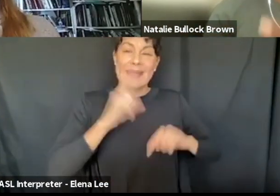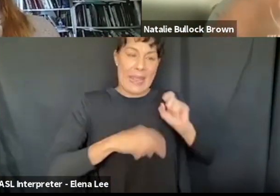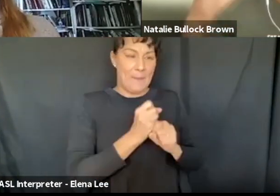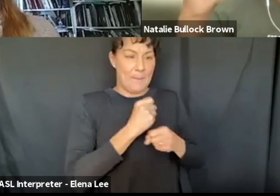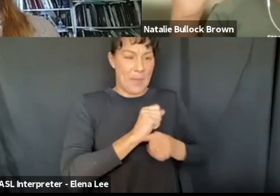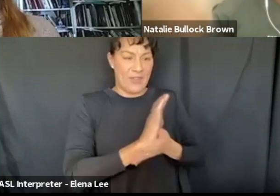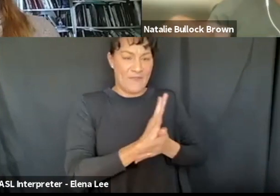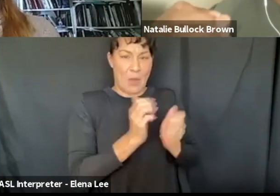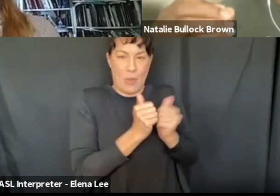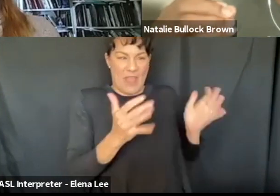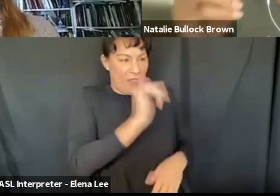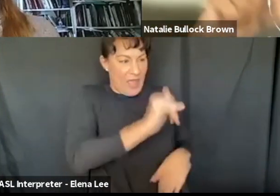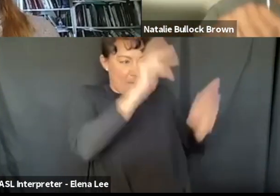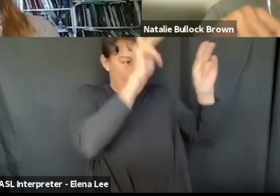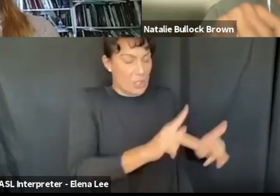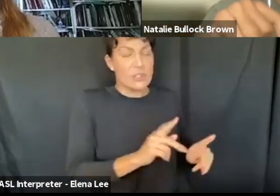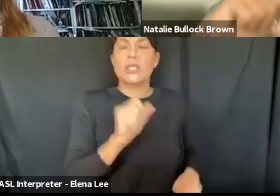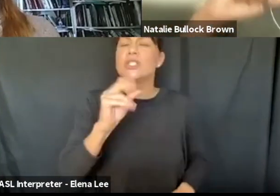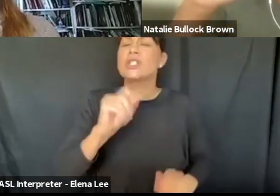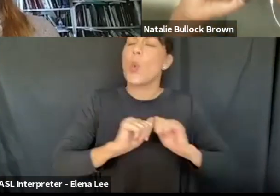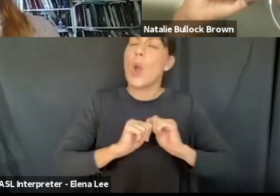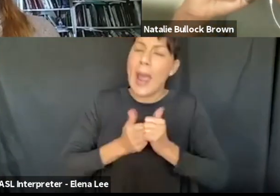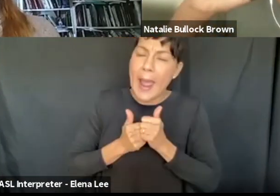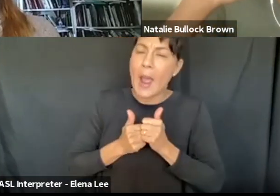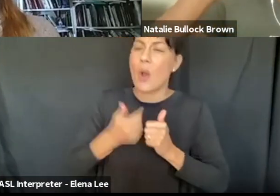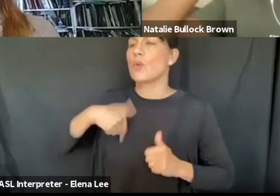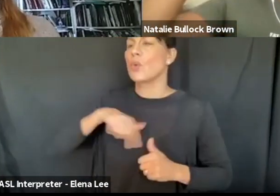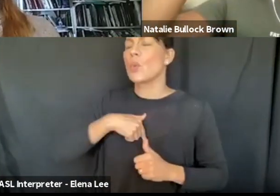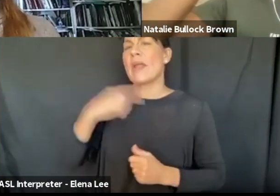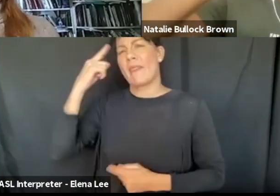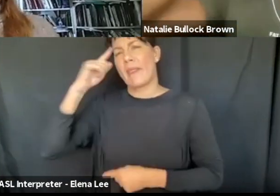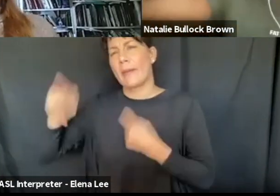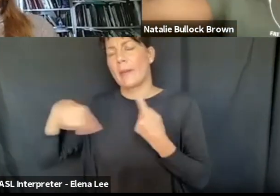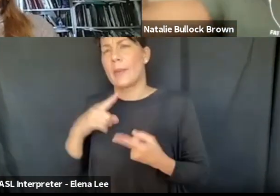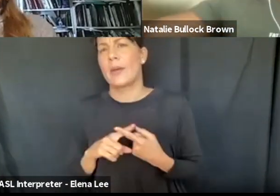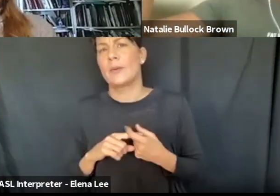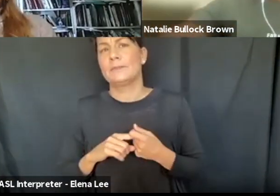So, how do we not only think about the greater community